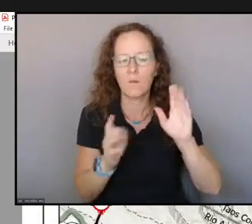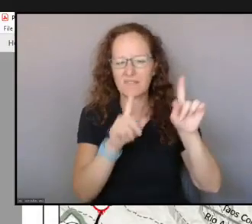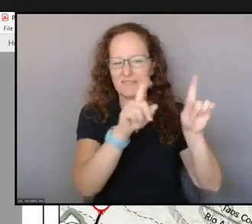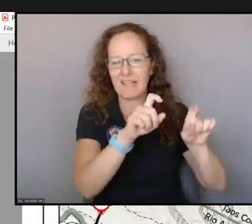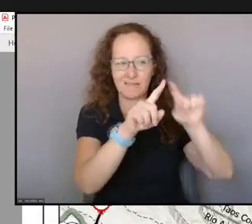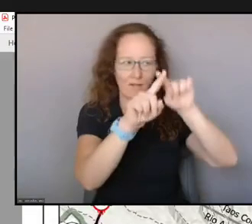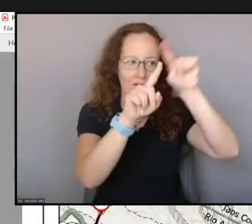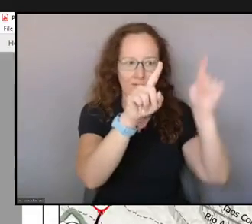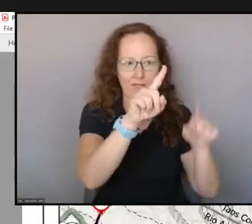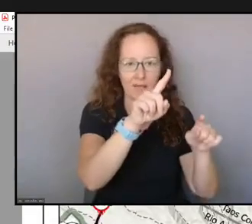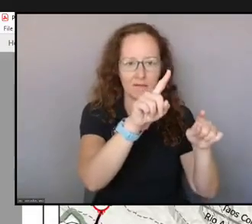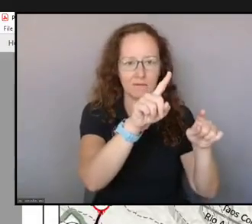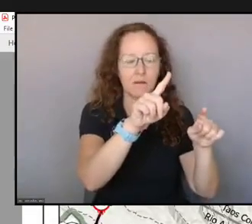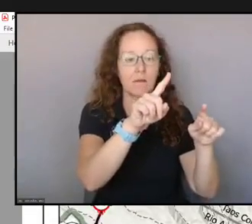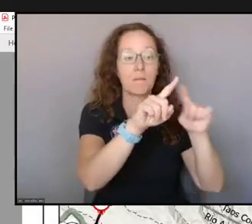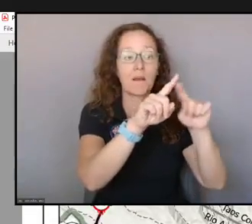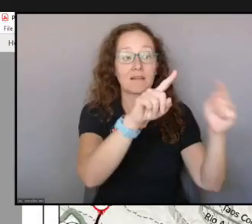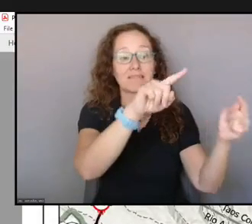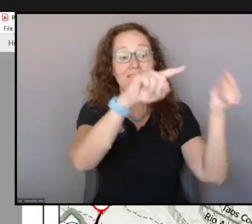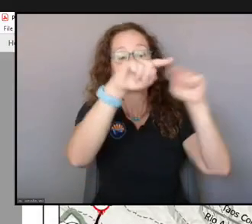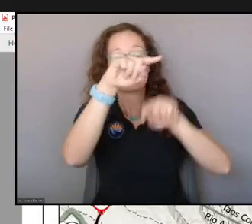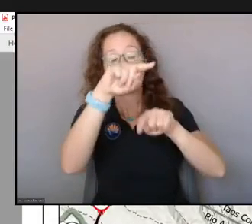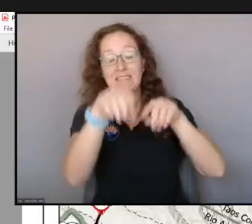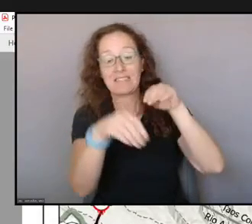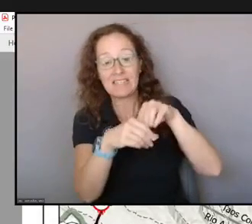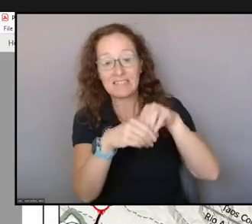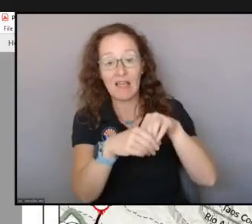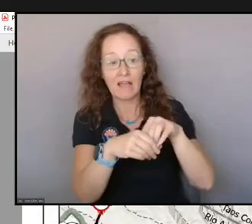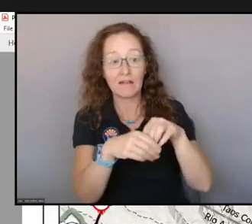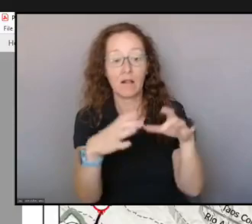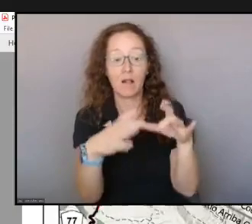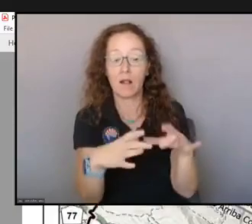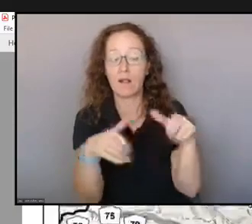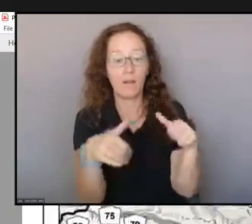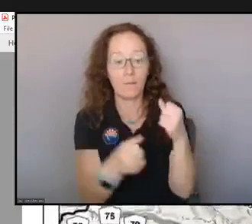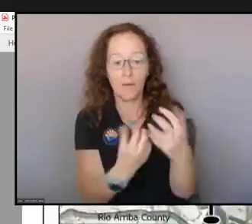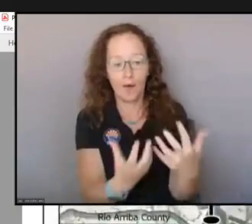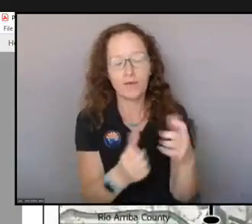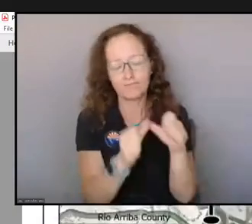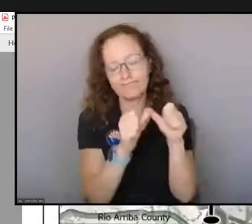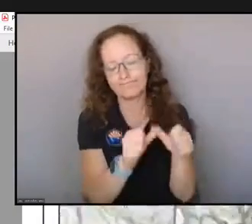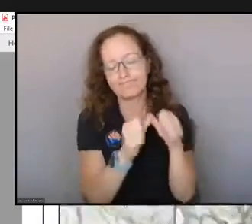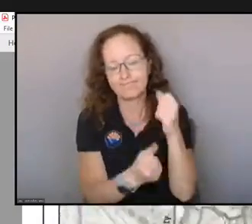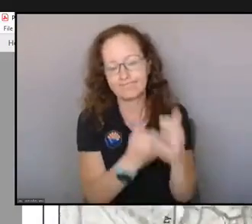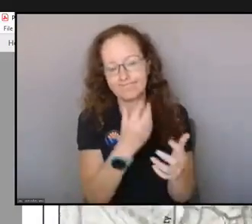CONTINUE TO BURN OUT AS THEY DRY OUT AND AGAIN EXPOSED TO ANY KIND OF WIND IN THERE.